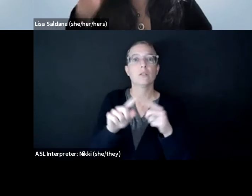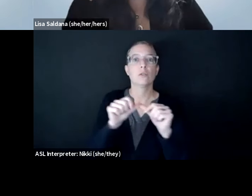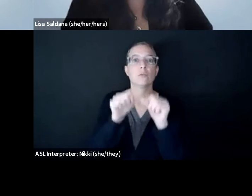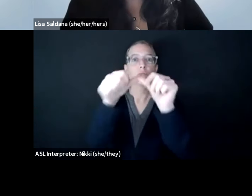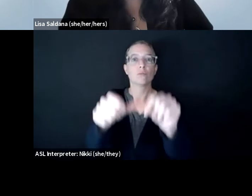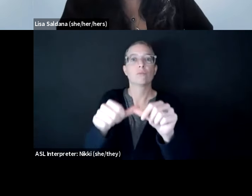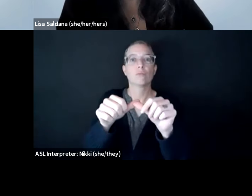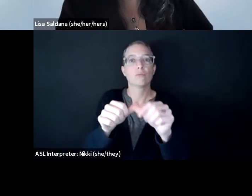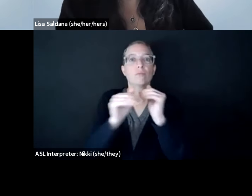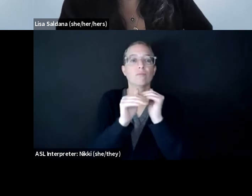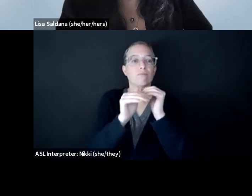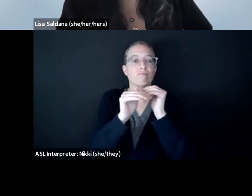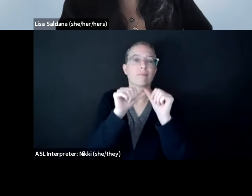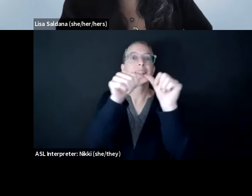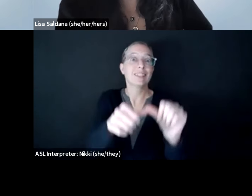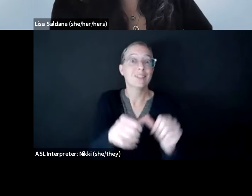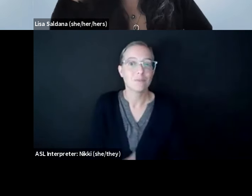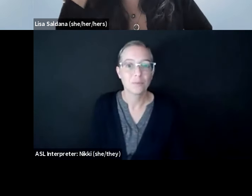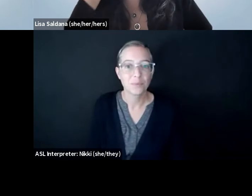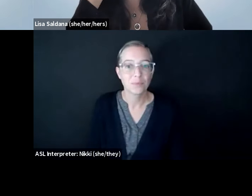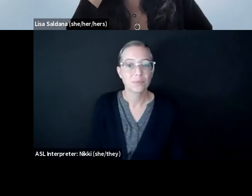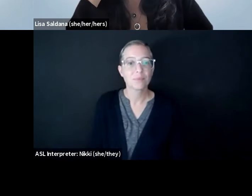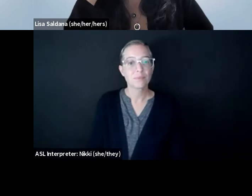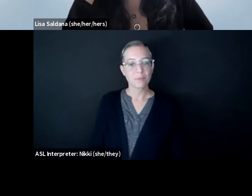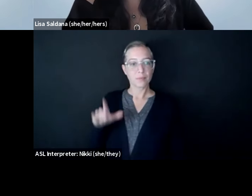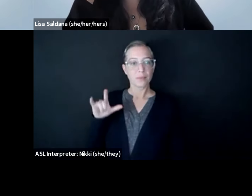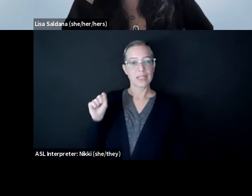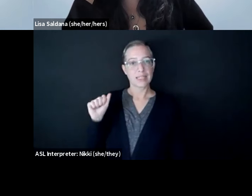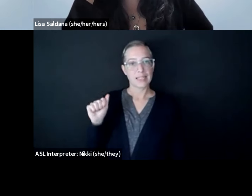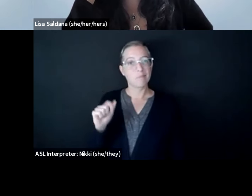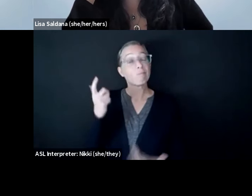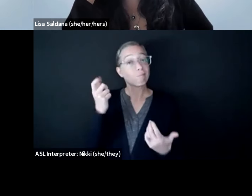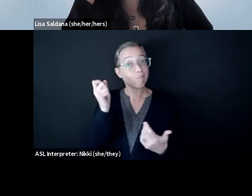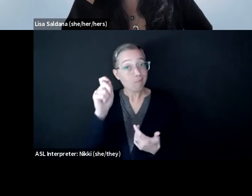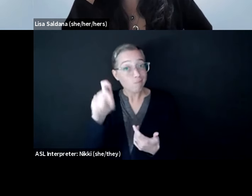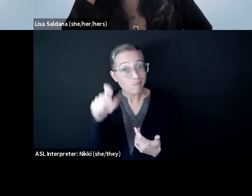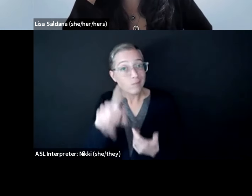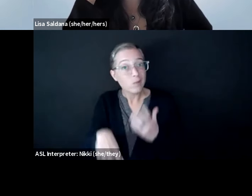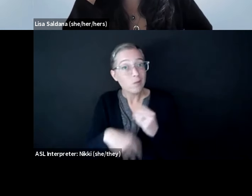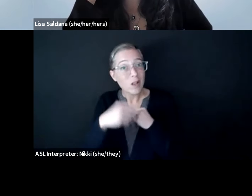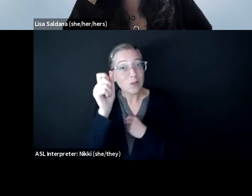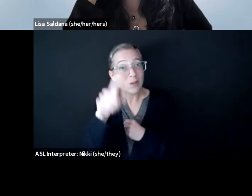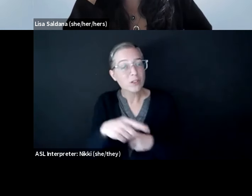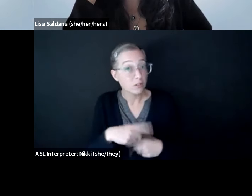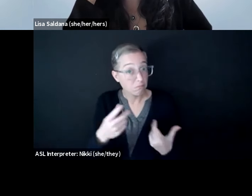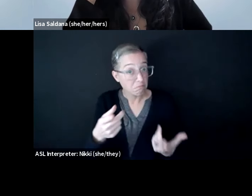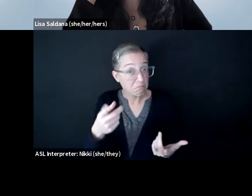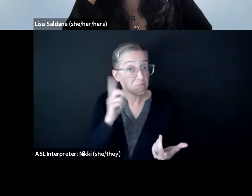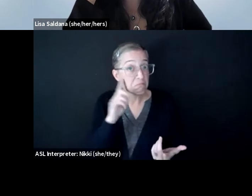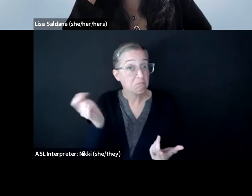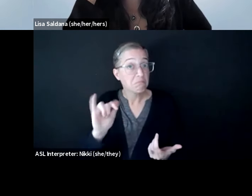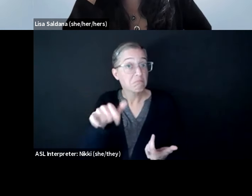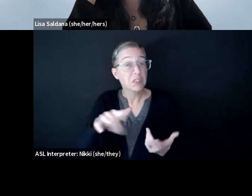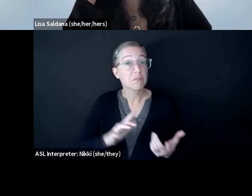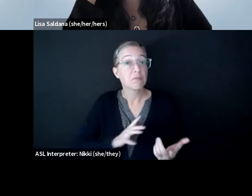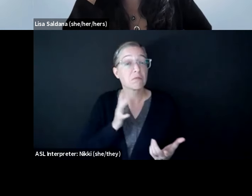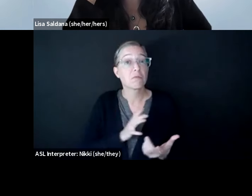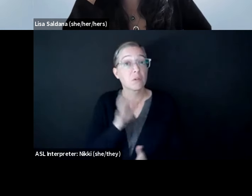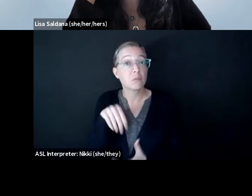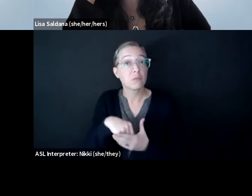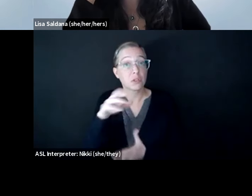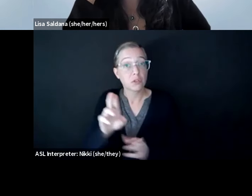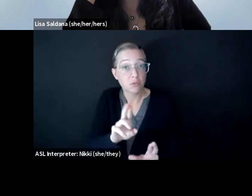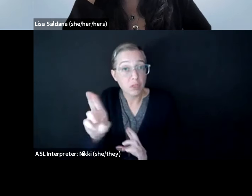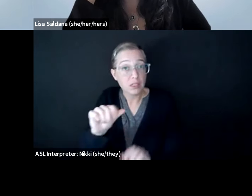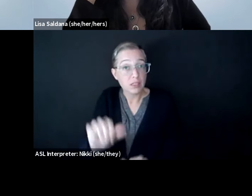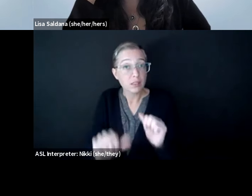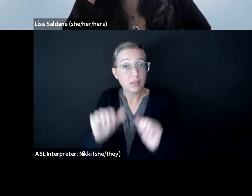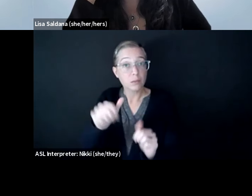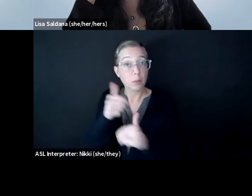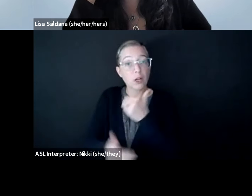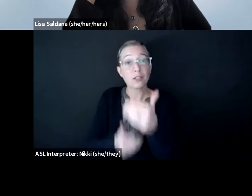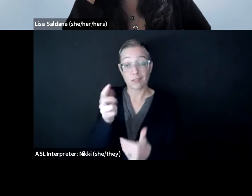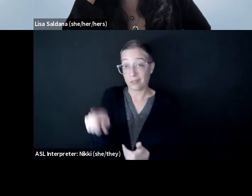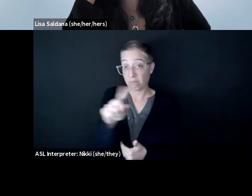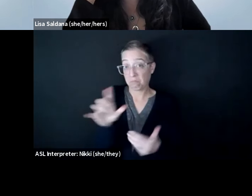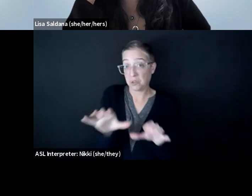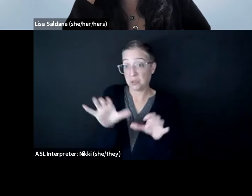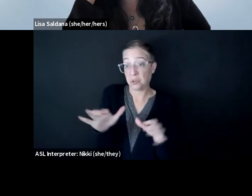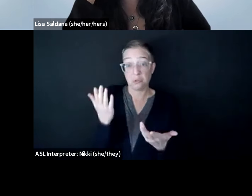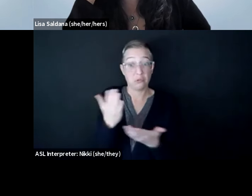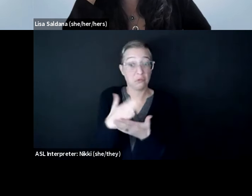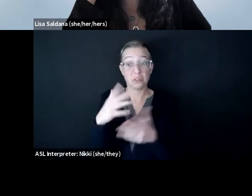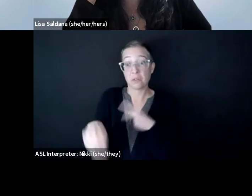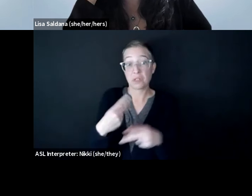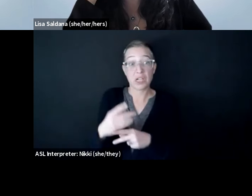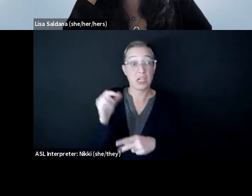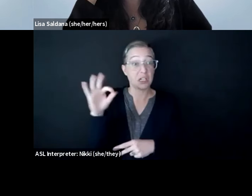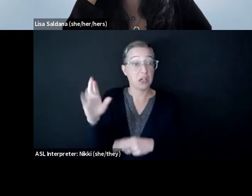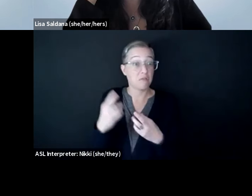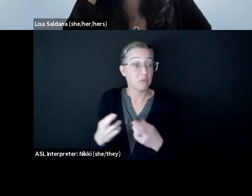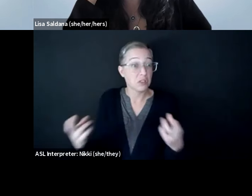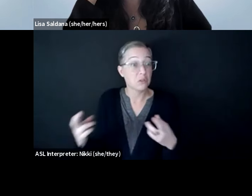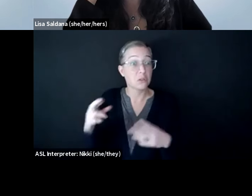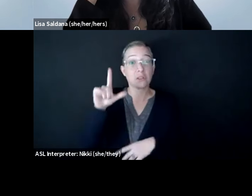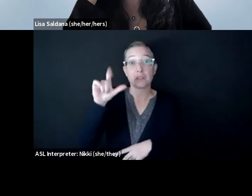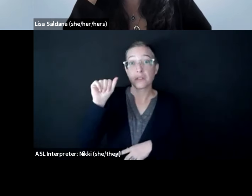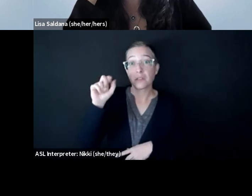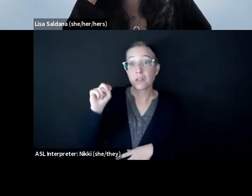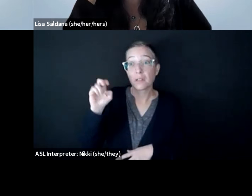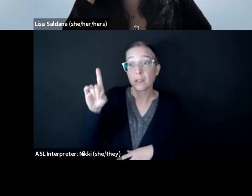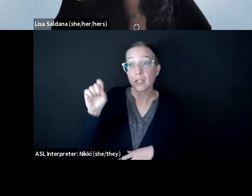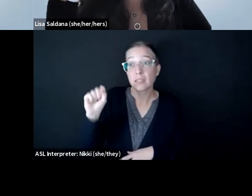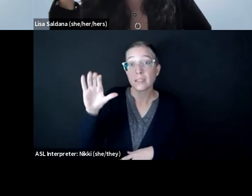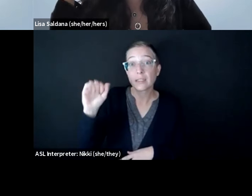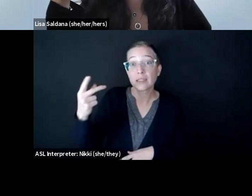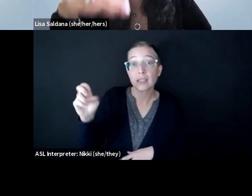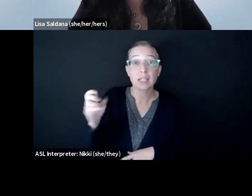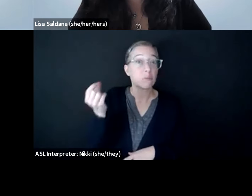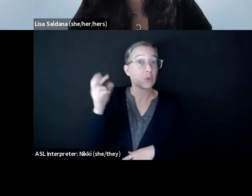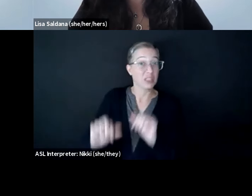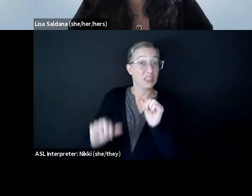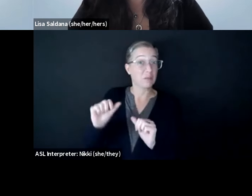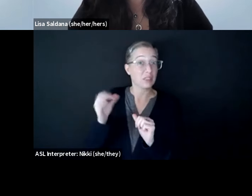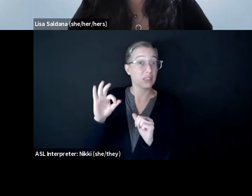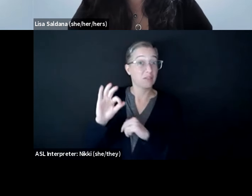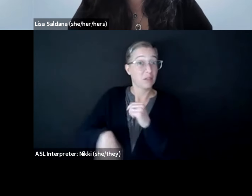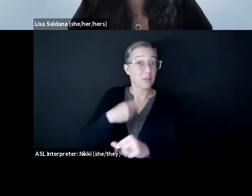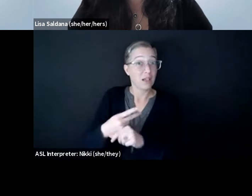Lisa Saldana (she/her/hers): that's great just a slight follow up question to that, then Chris So then, am I hearing that this is a formal part of your readiness assessment process that you guys do some sort of a resource landscape or an assessment of some sort just standard as part of your implementation process.